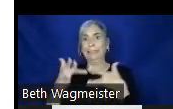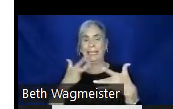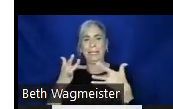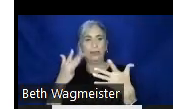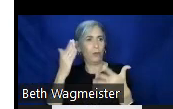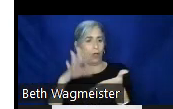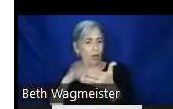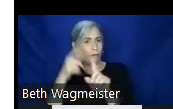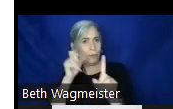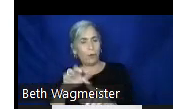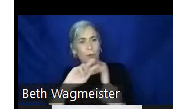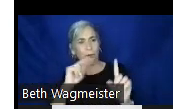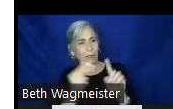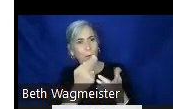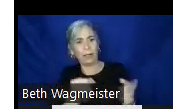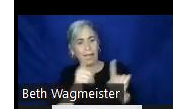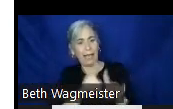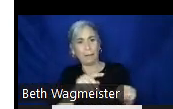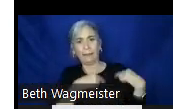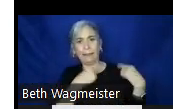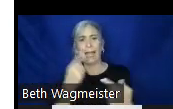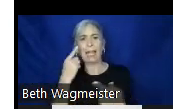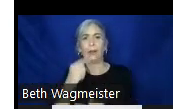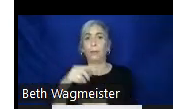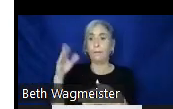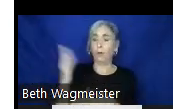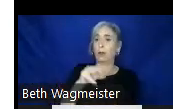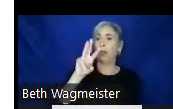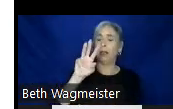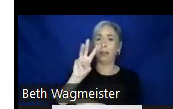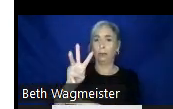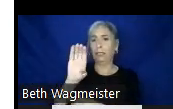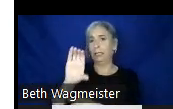I know you have been previously at W3C and now working with sanity. But I think you can also